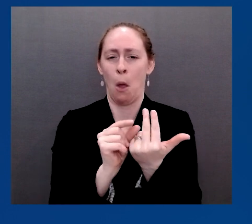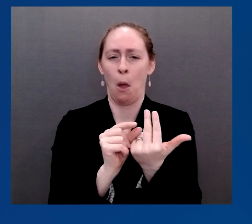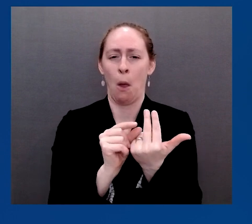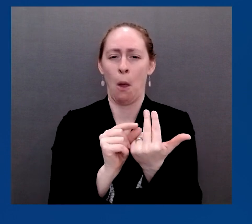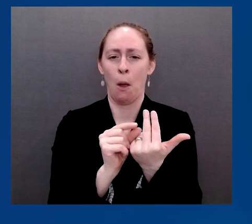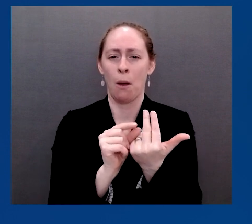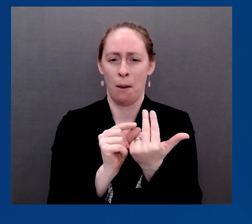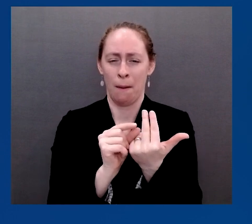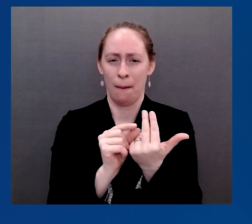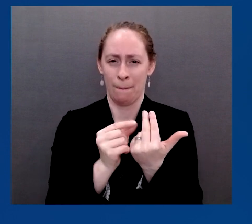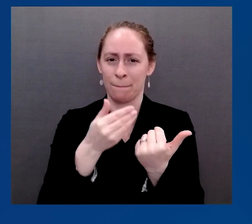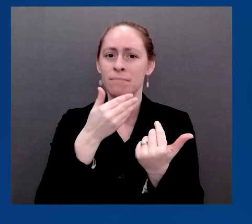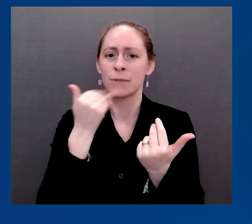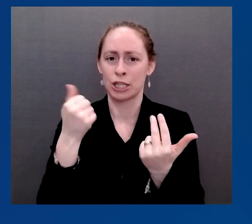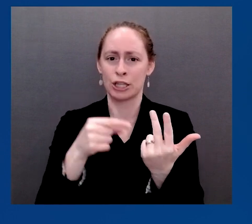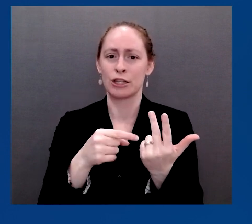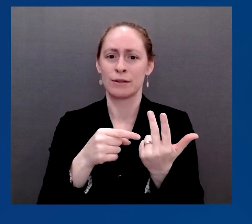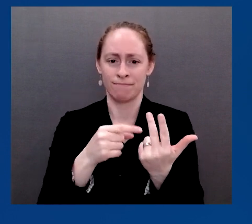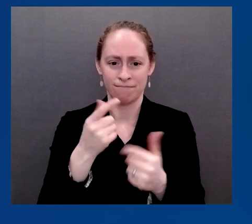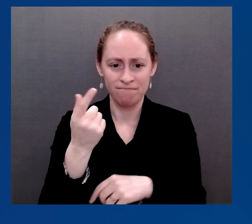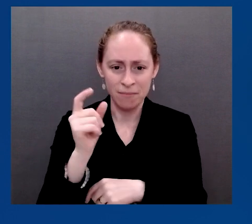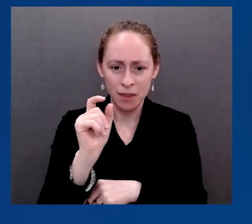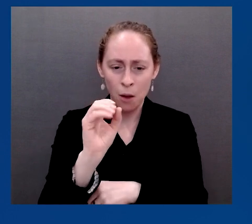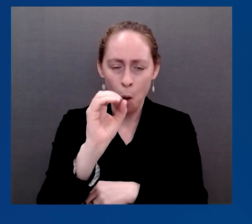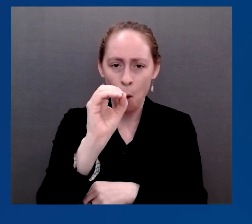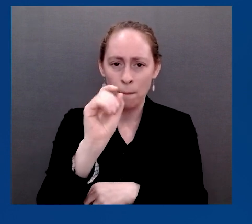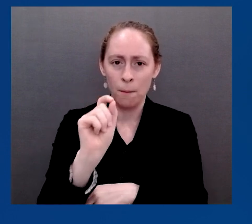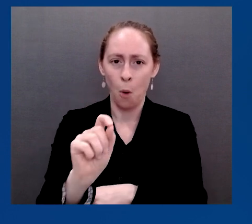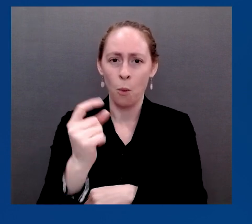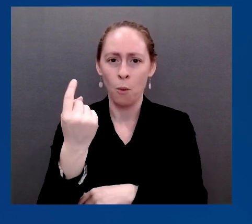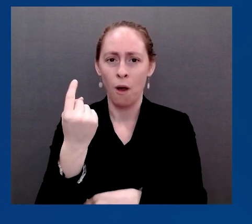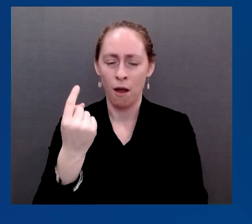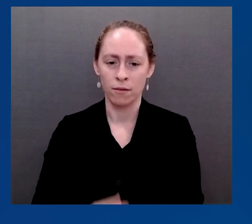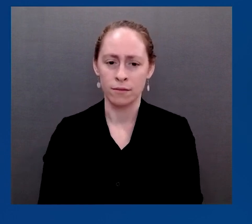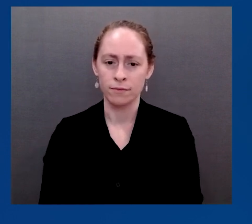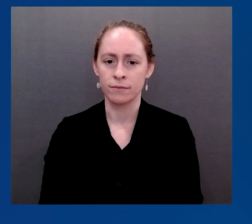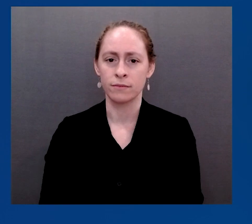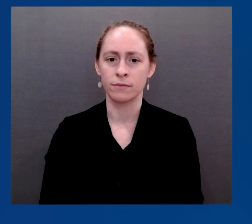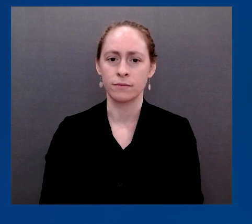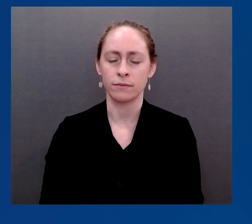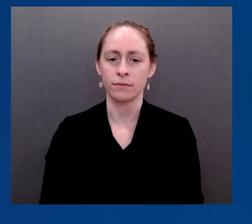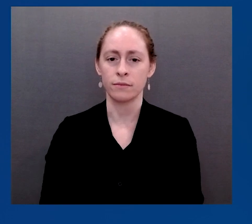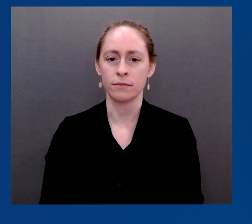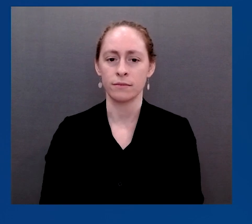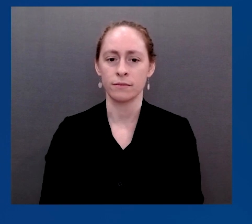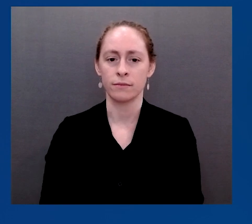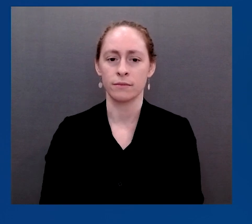So, we can only come to one conclusion on the last slide: that COVID-19 vaccines,